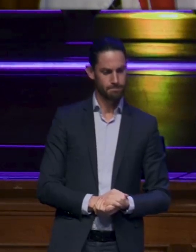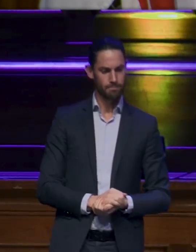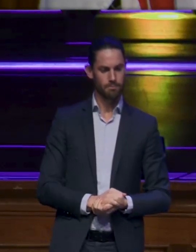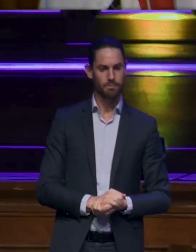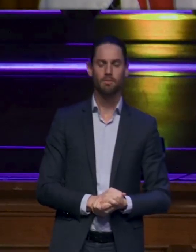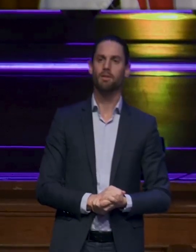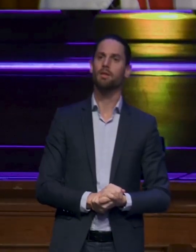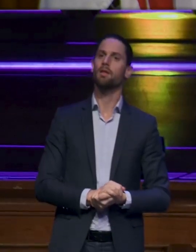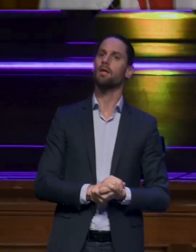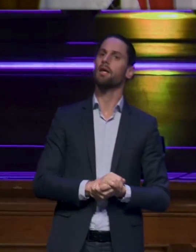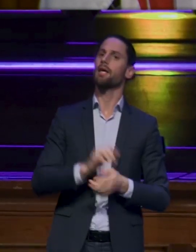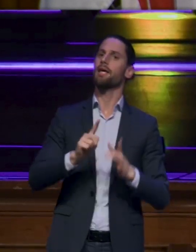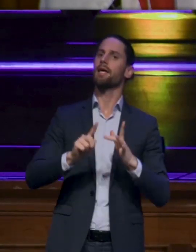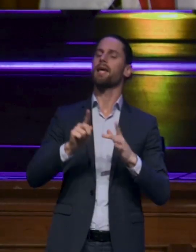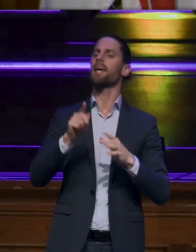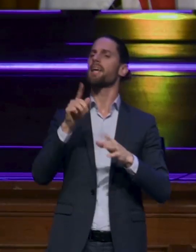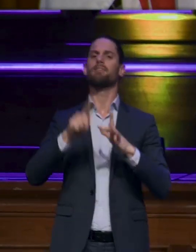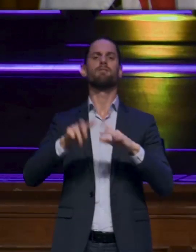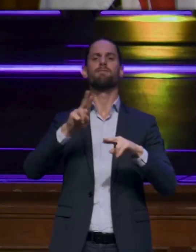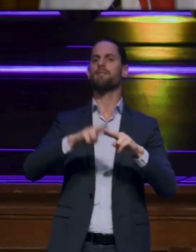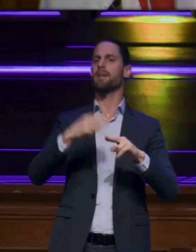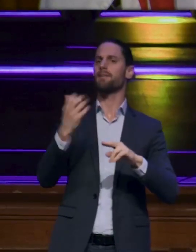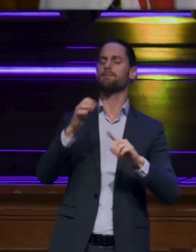ever an environment where you would expect that it would be at least